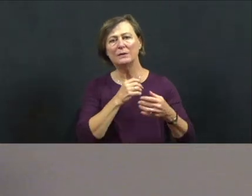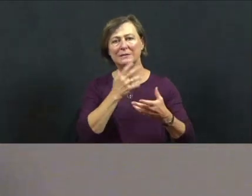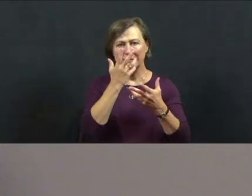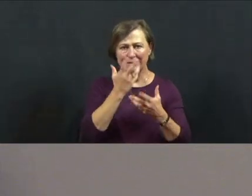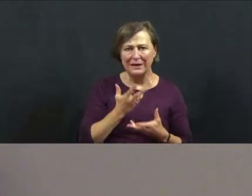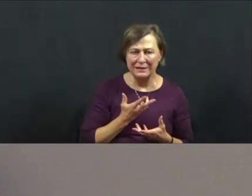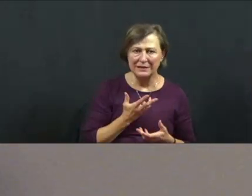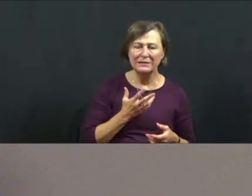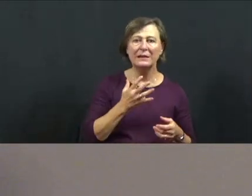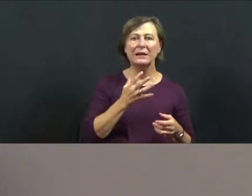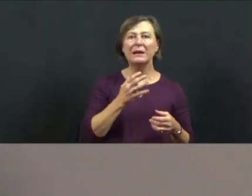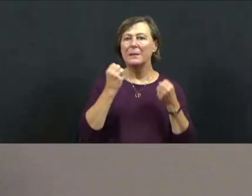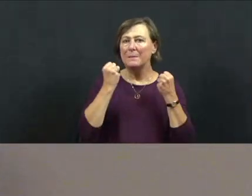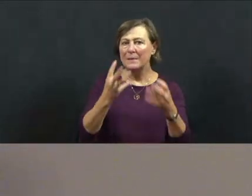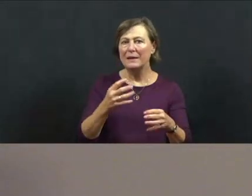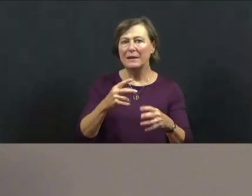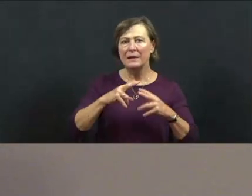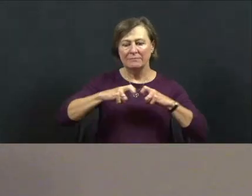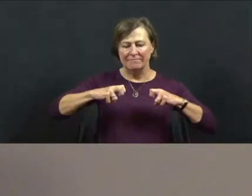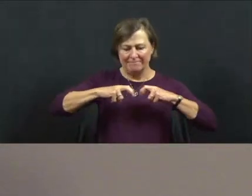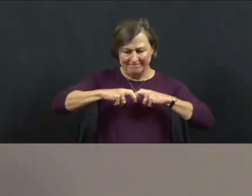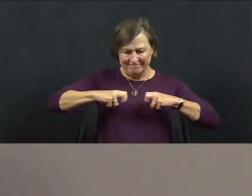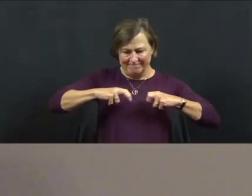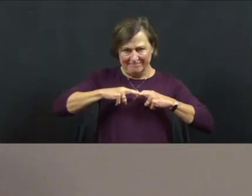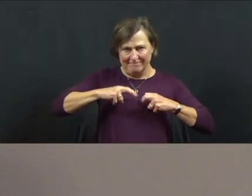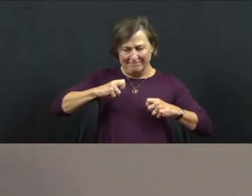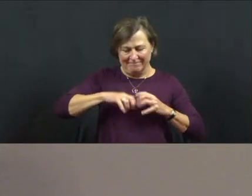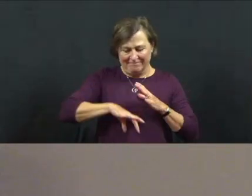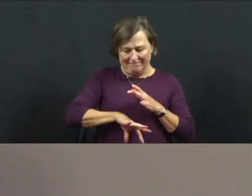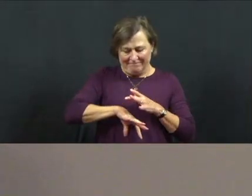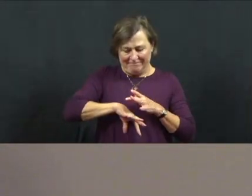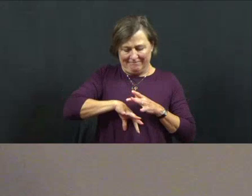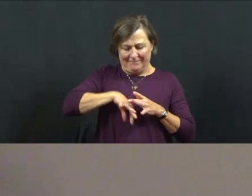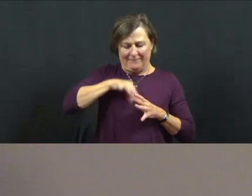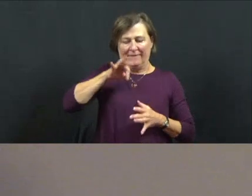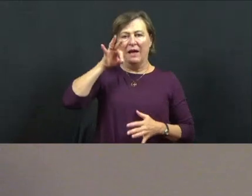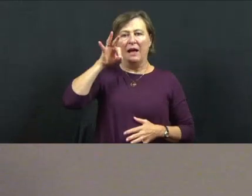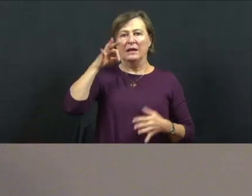to reach down deep, to find strength they did not know